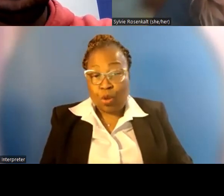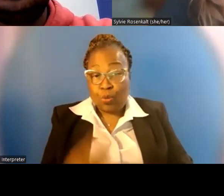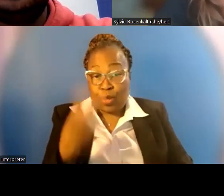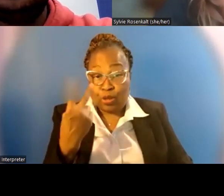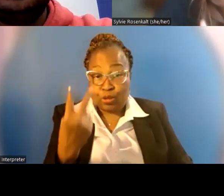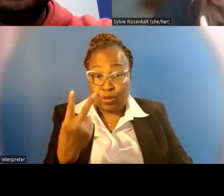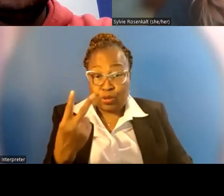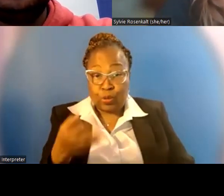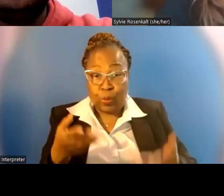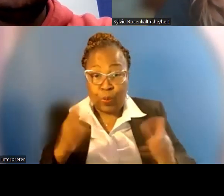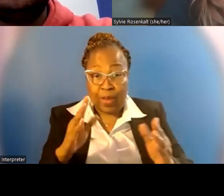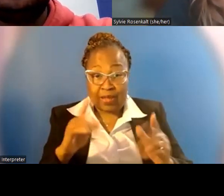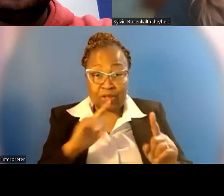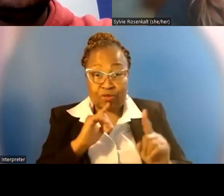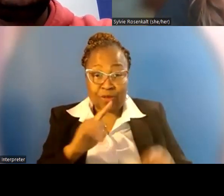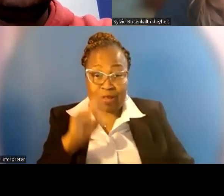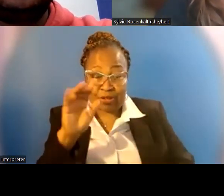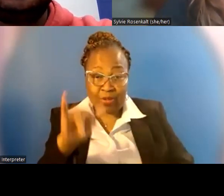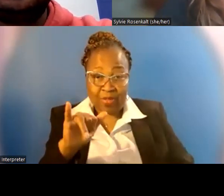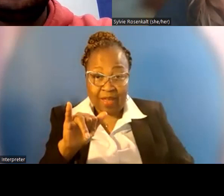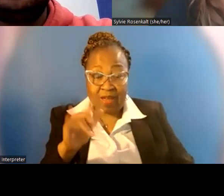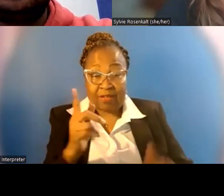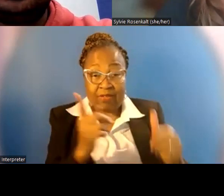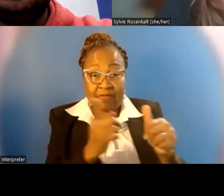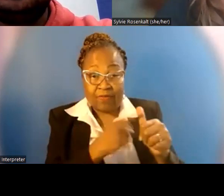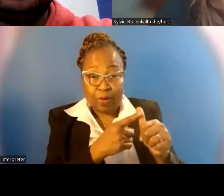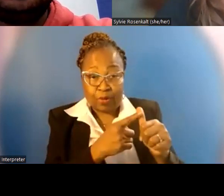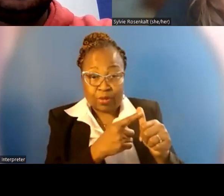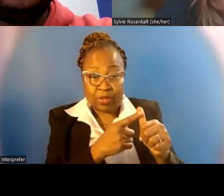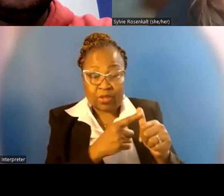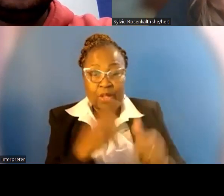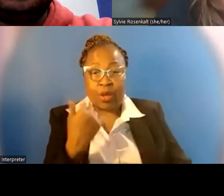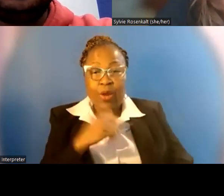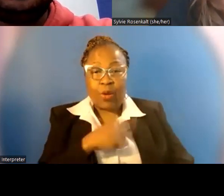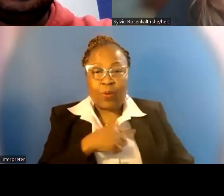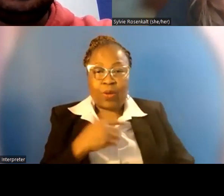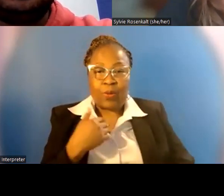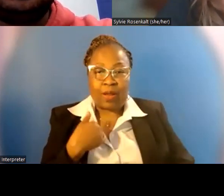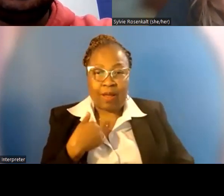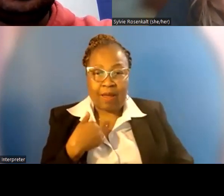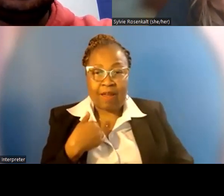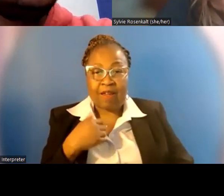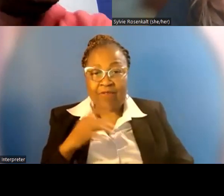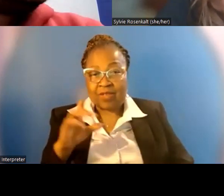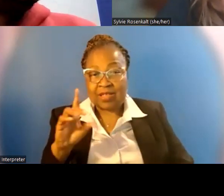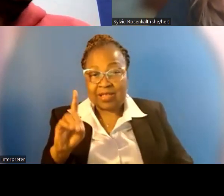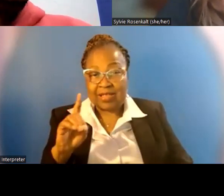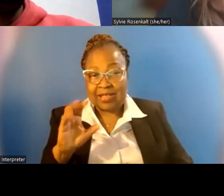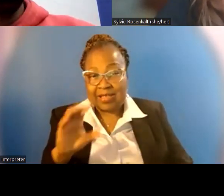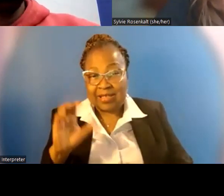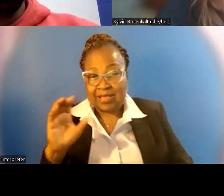So the first one is we would have these DCC 101s